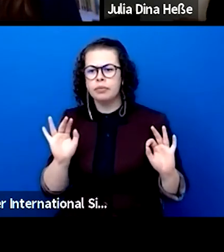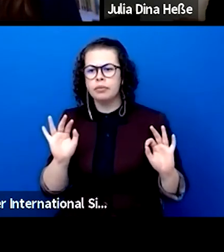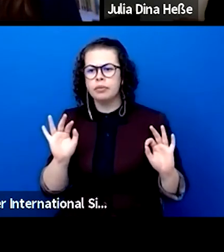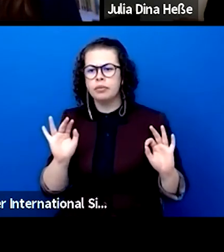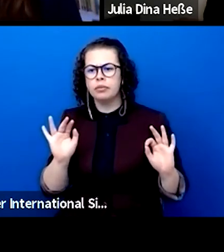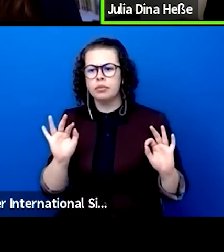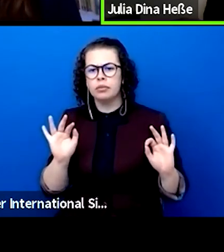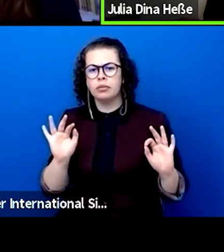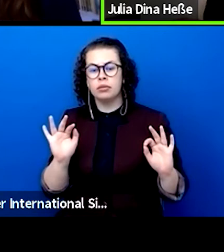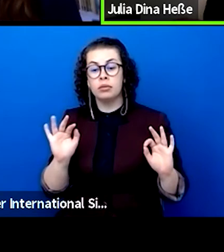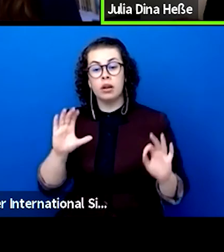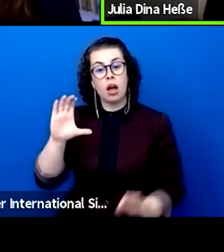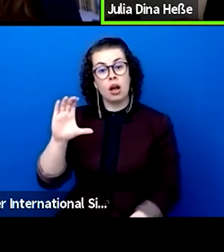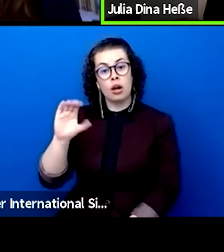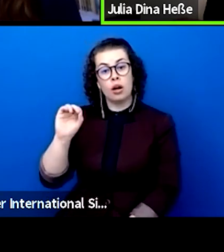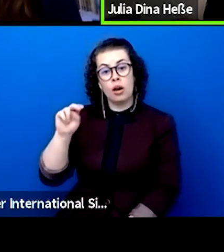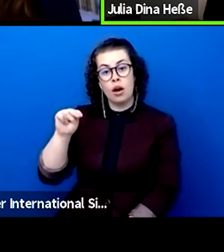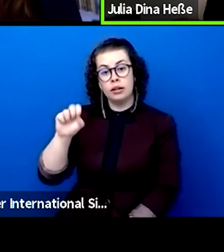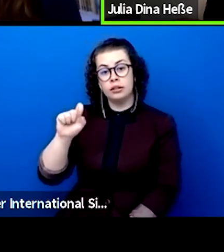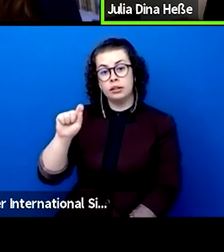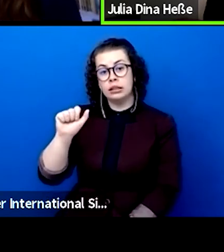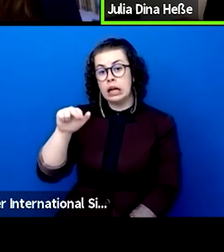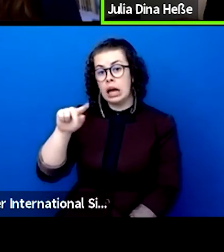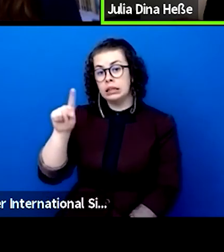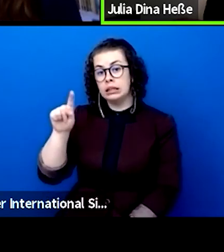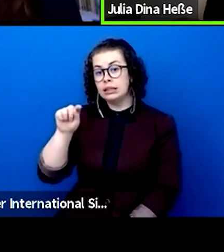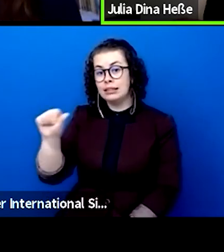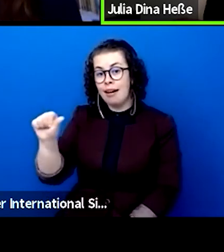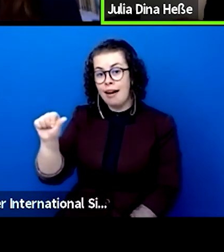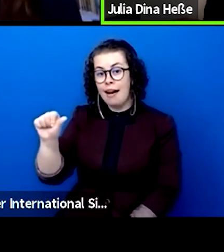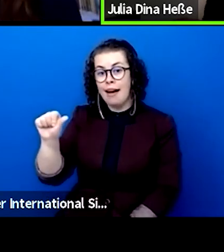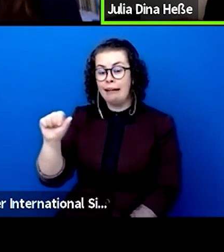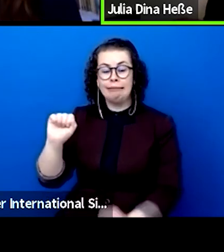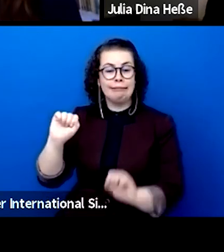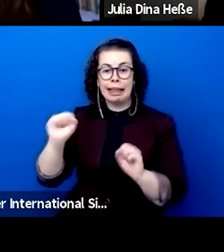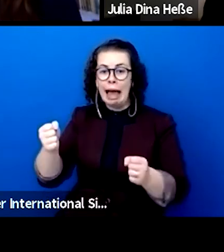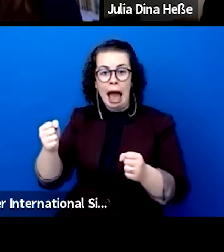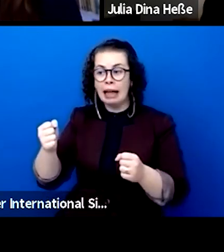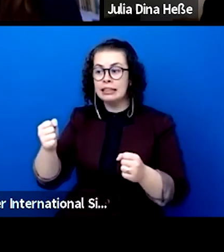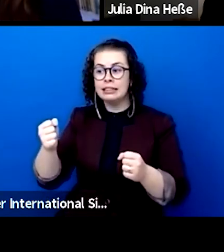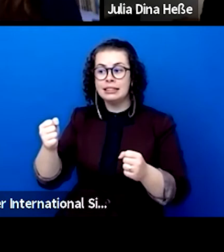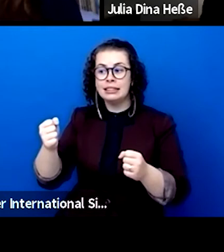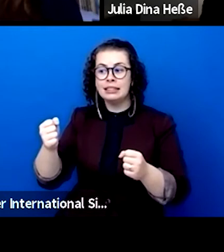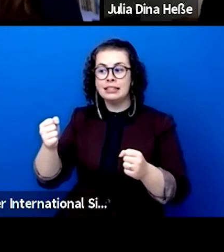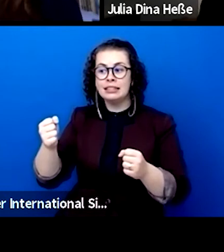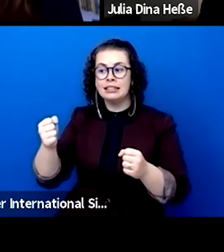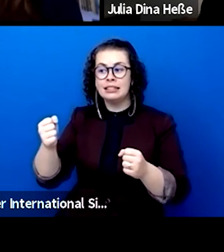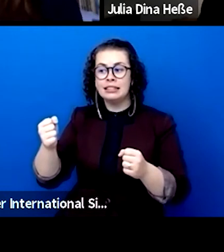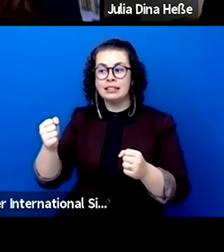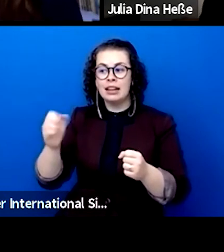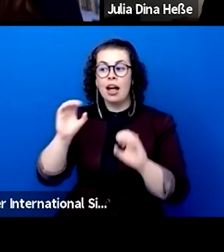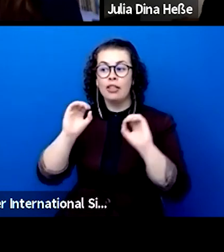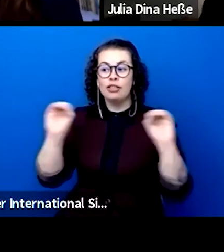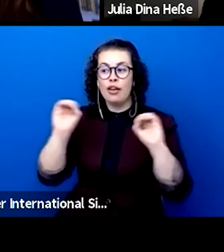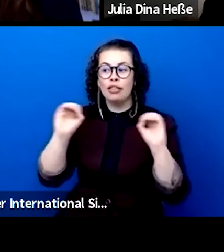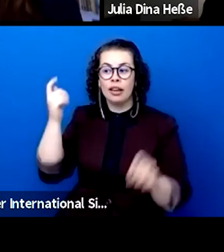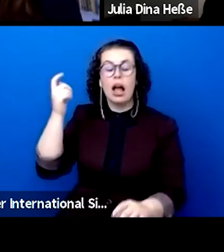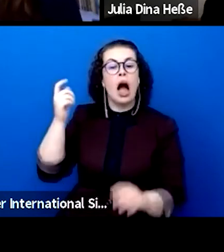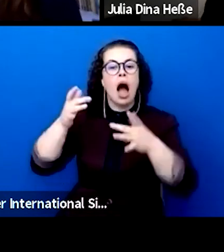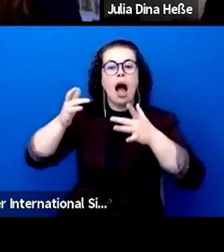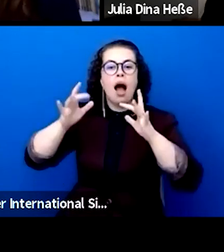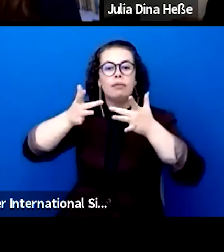Constanza is in a "Funkloch", so she can't answer but maybe that wants to step in. She's offline but